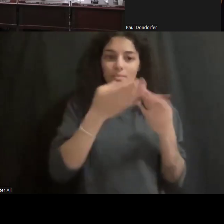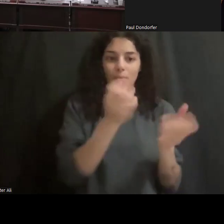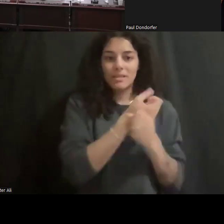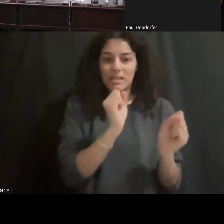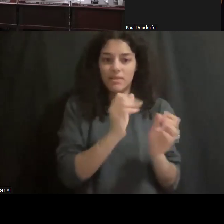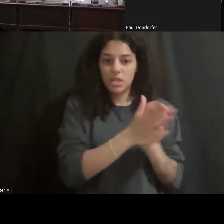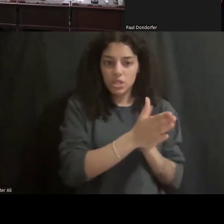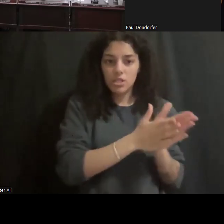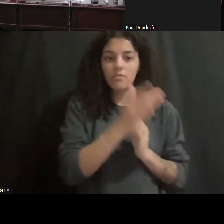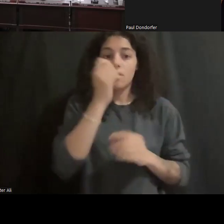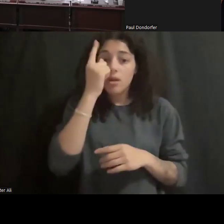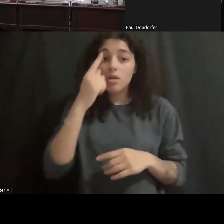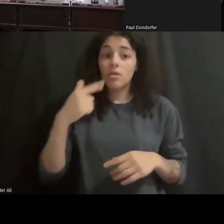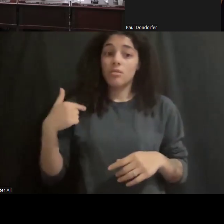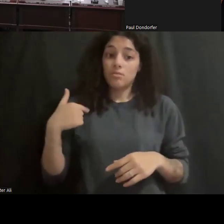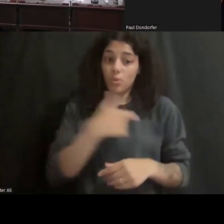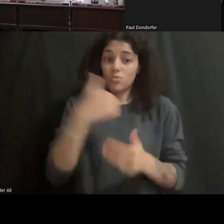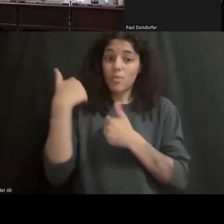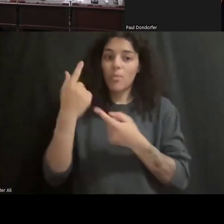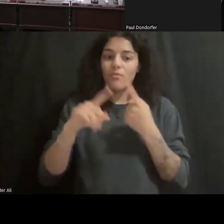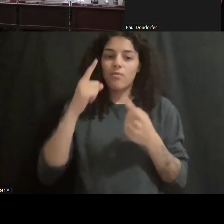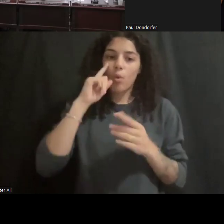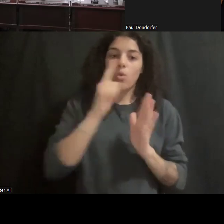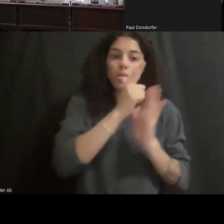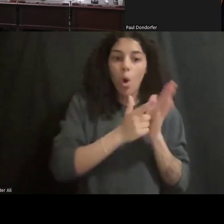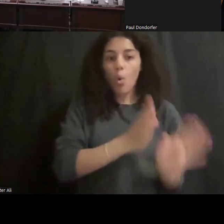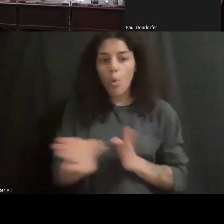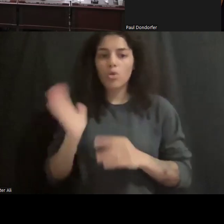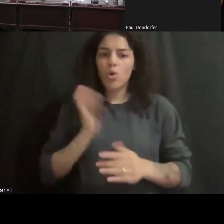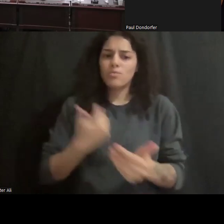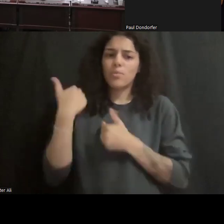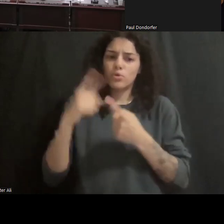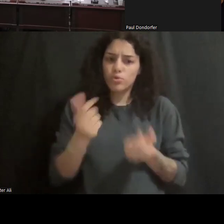law enforcement the tools they need to protect our communities and keep our families safe License